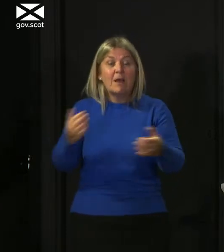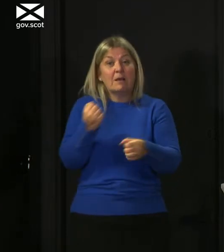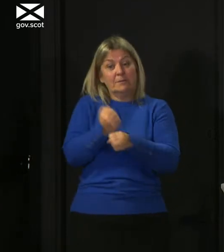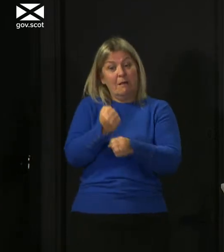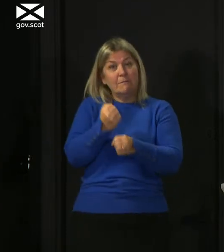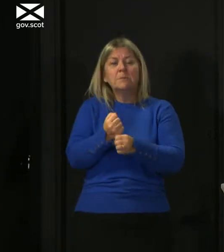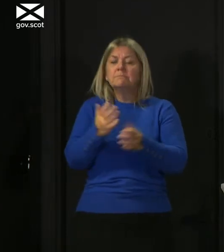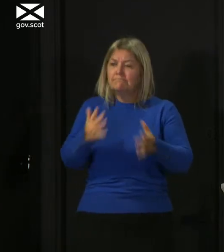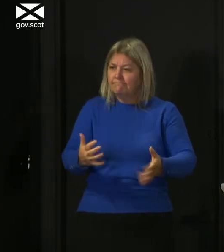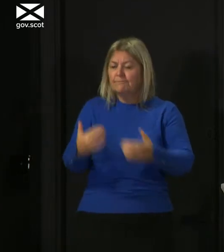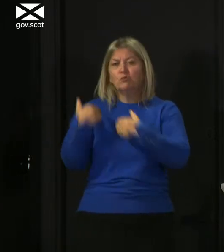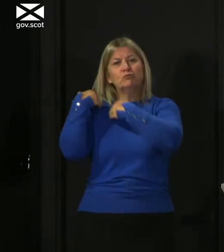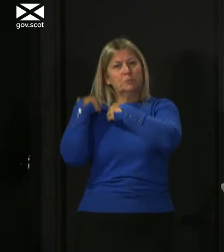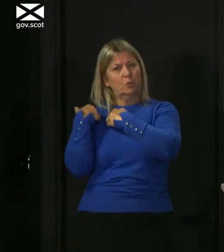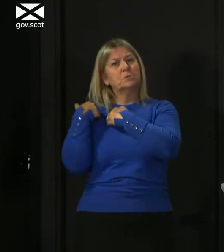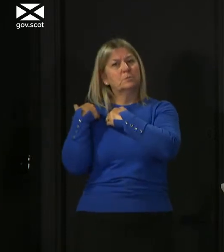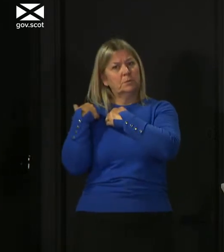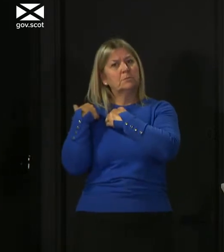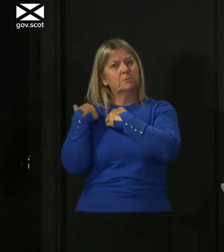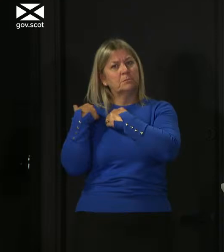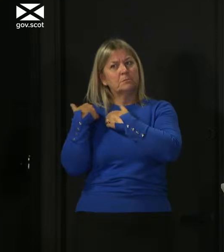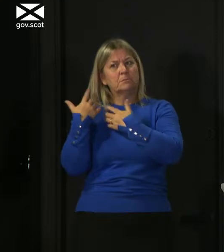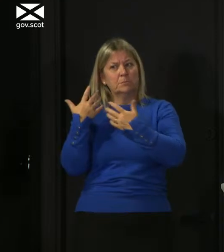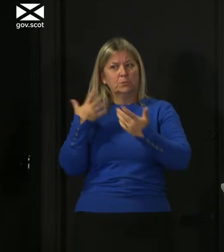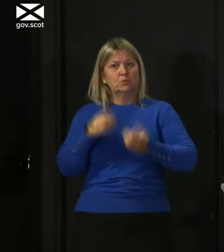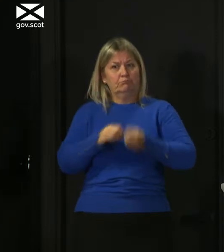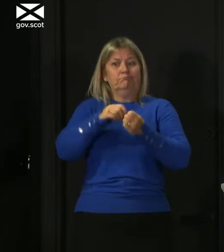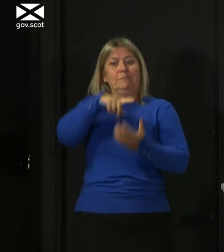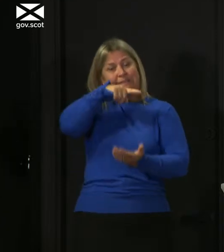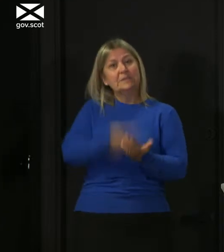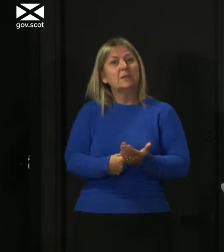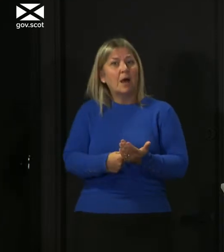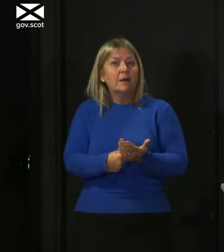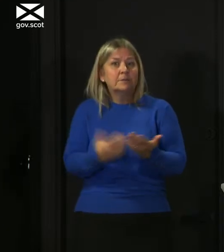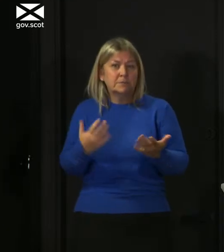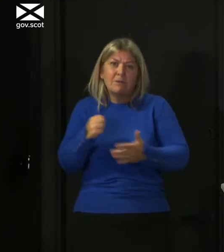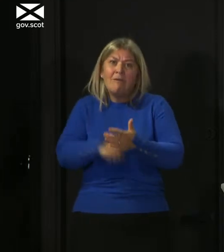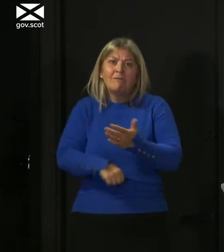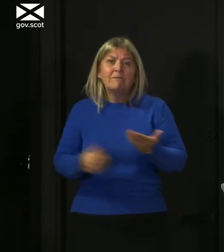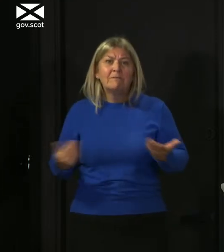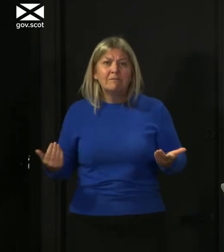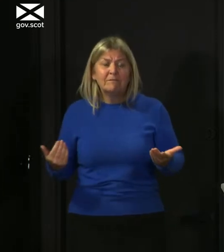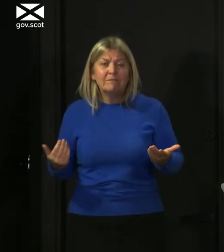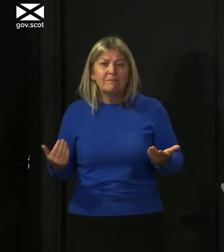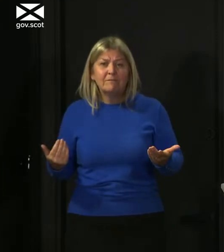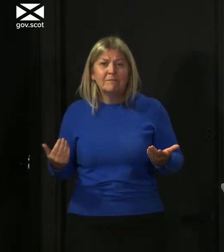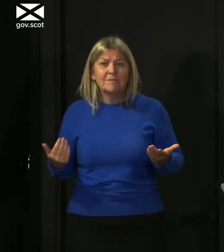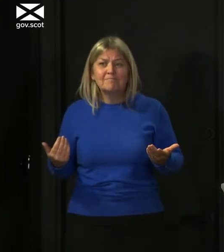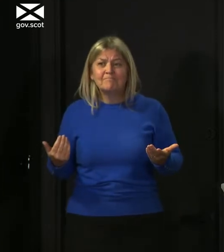the obligation to make the tough decisions. These decisions are not ones that anyone should relish